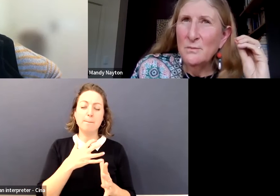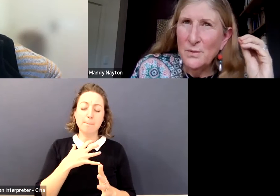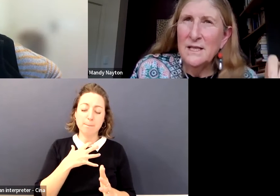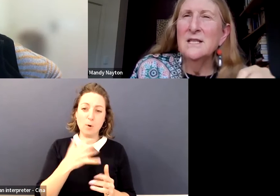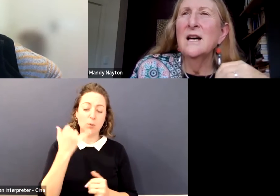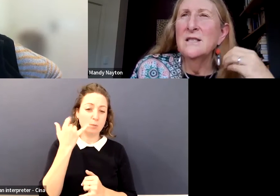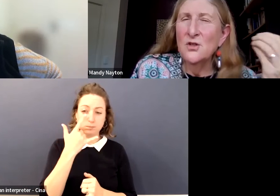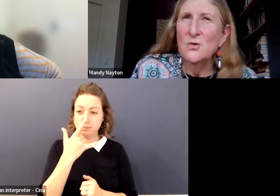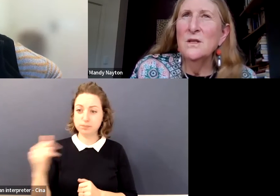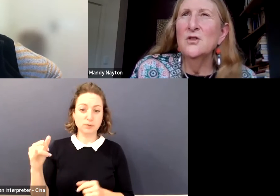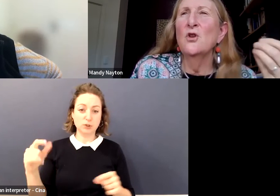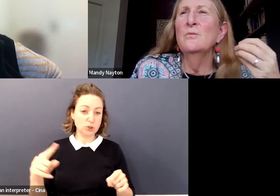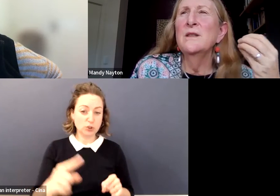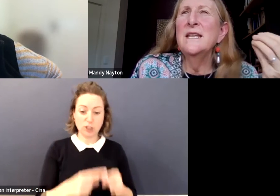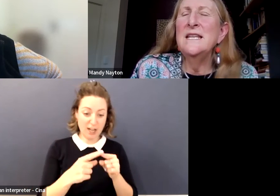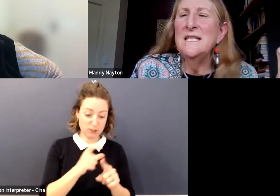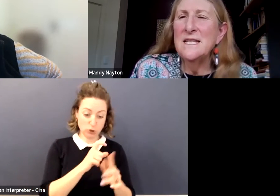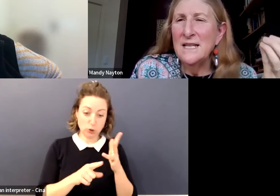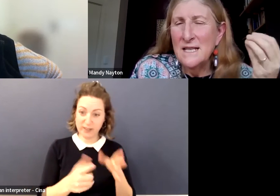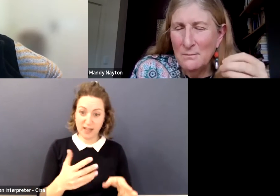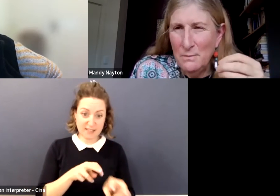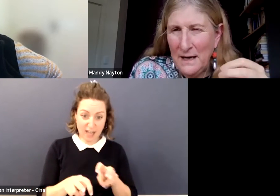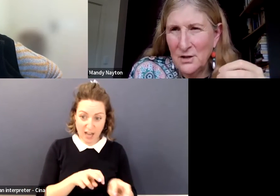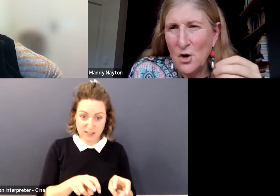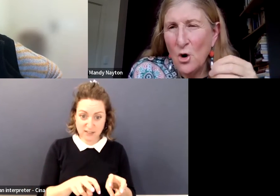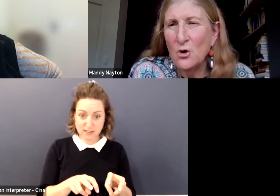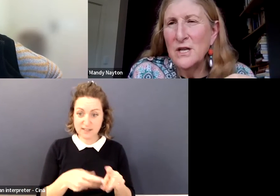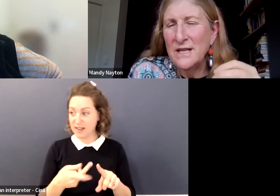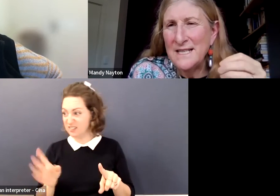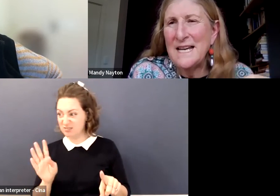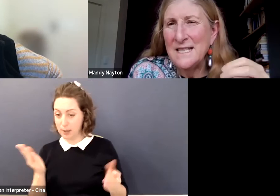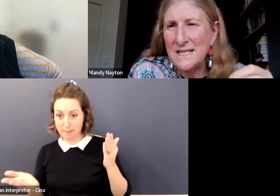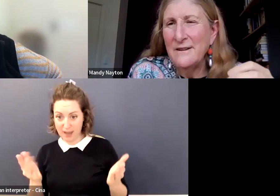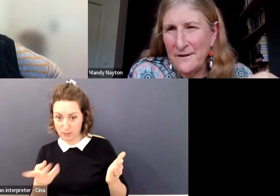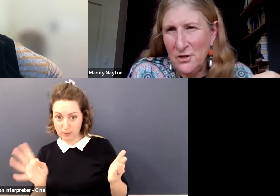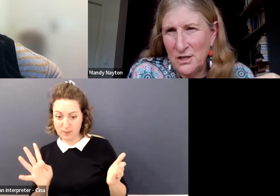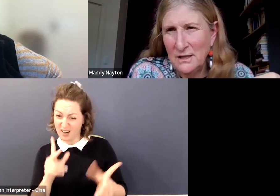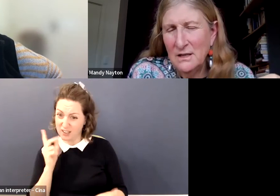completing tasks doing the job. There is an impact on their day to day functioning.